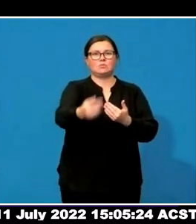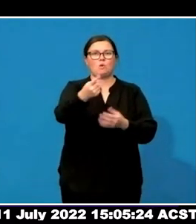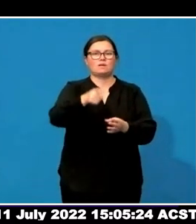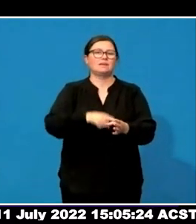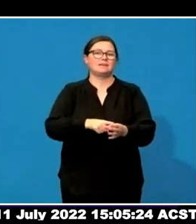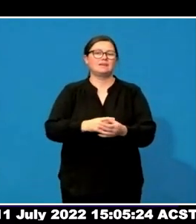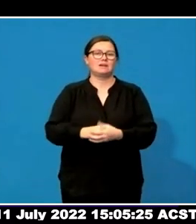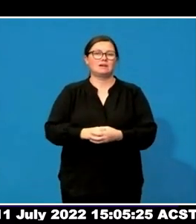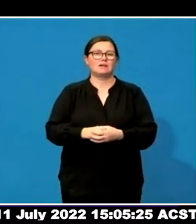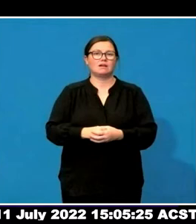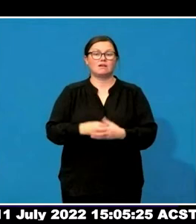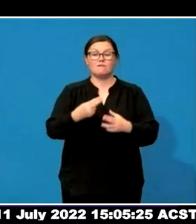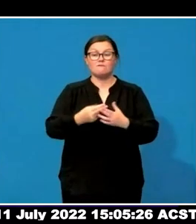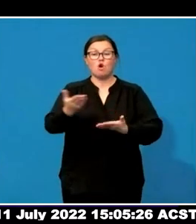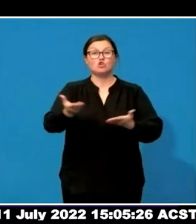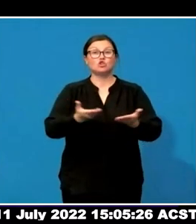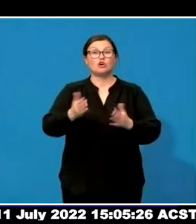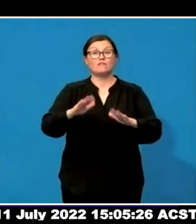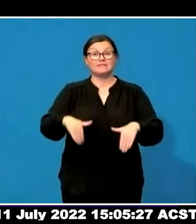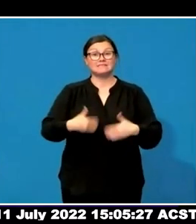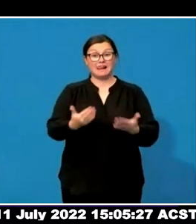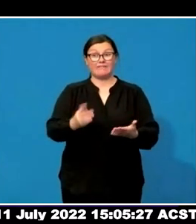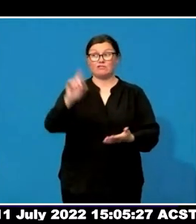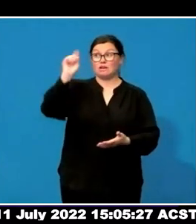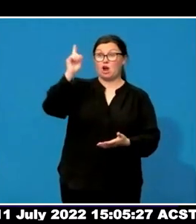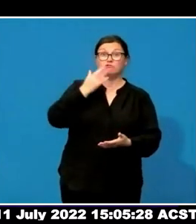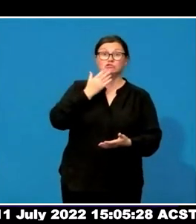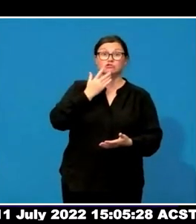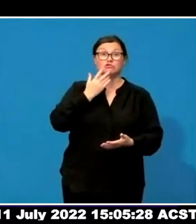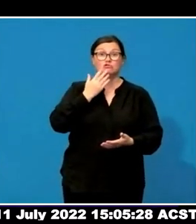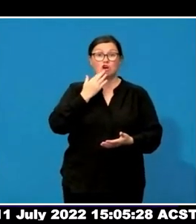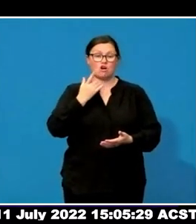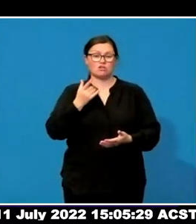service delivery, it doesn't add up in terms of the figures, in terms of providing for him